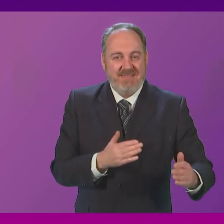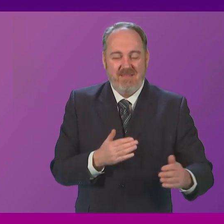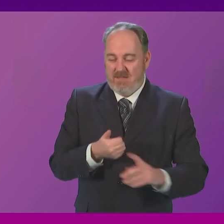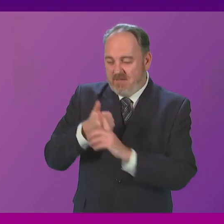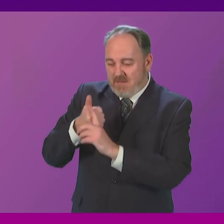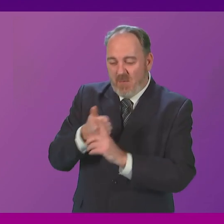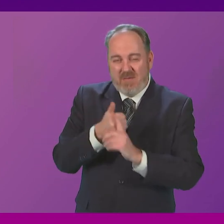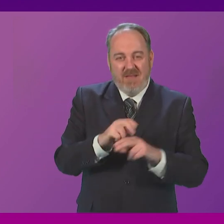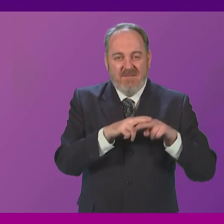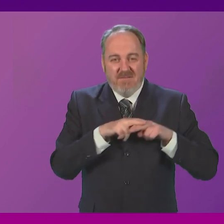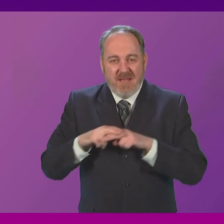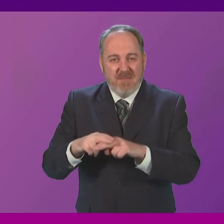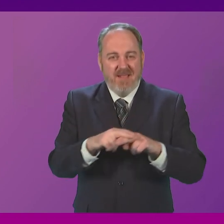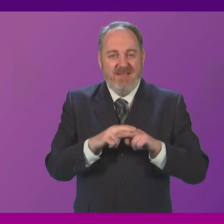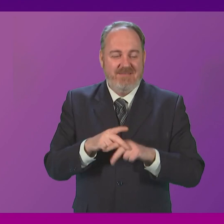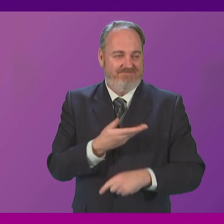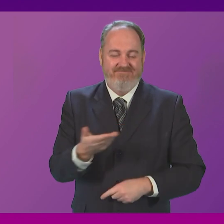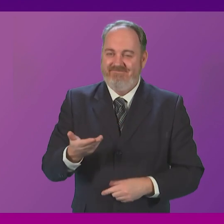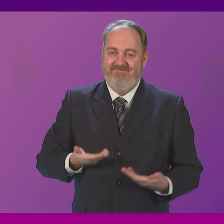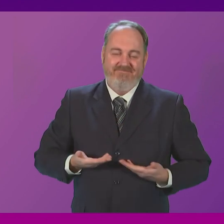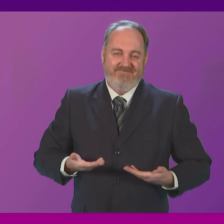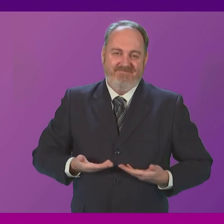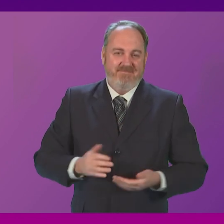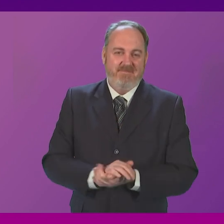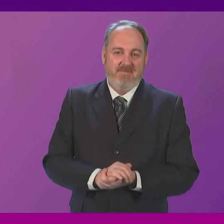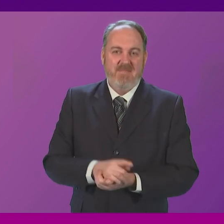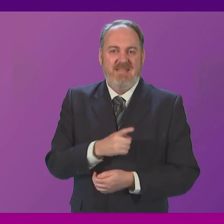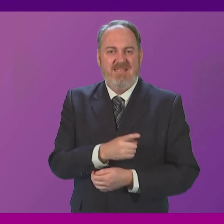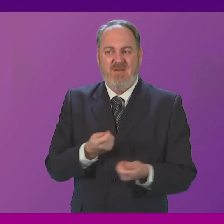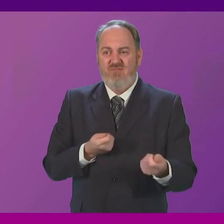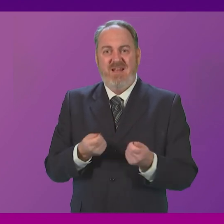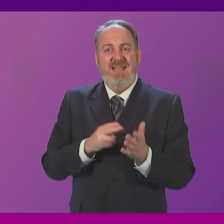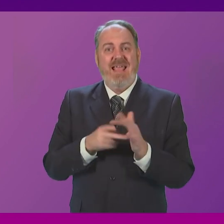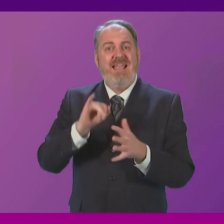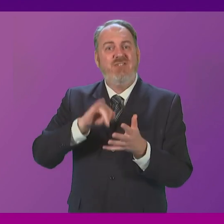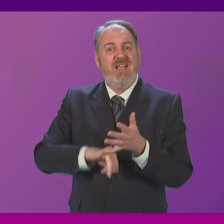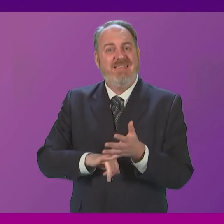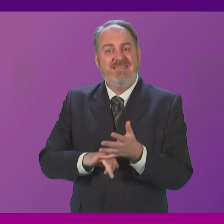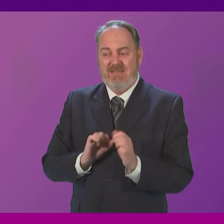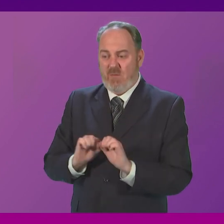In the past month, he has been running our NHS part-time while prioritising his own leadership